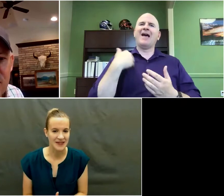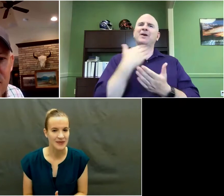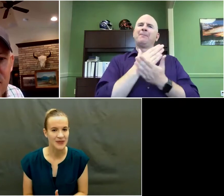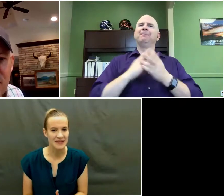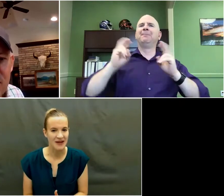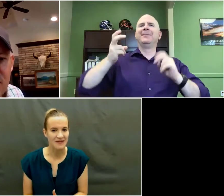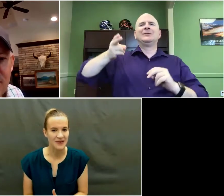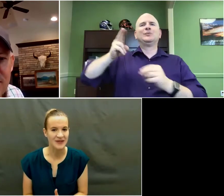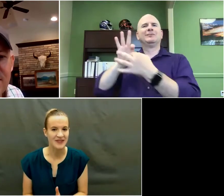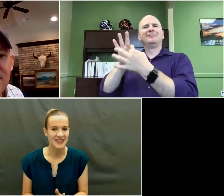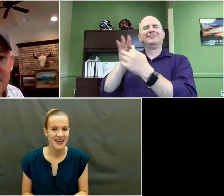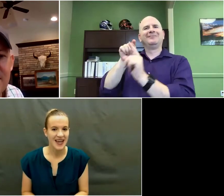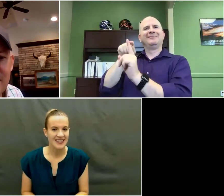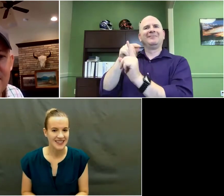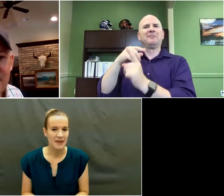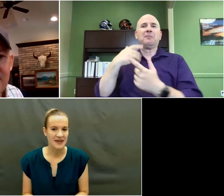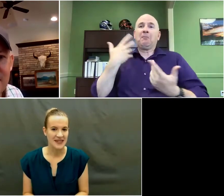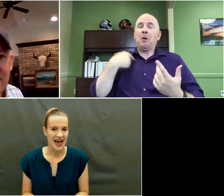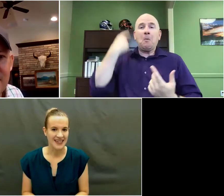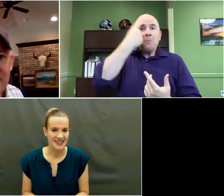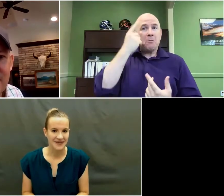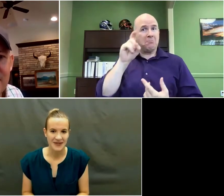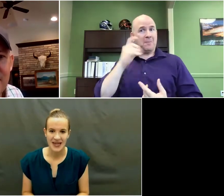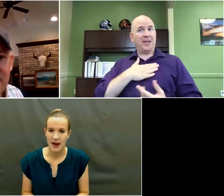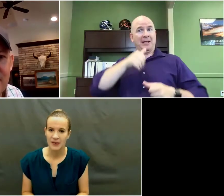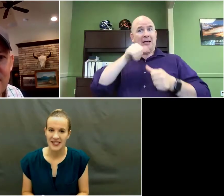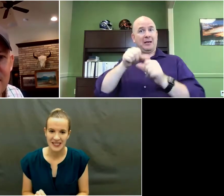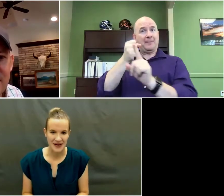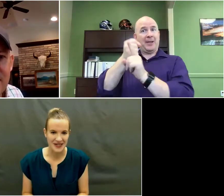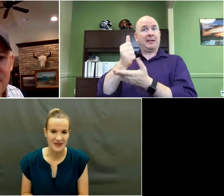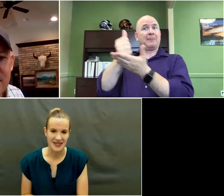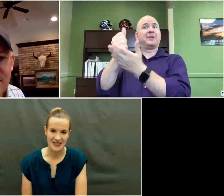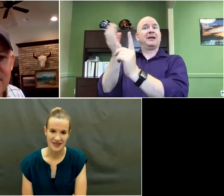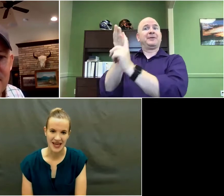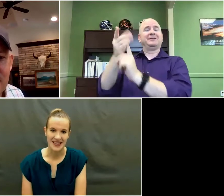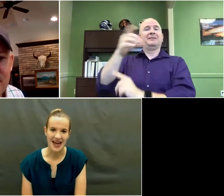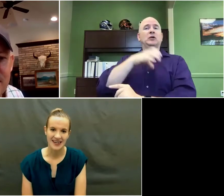was really my first step into that, the first time I really dipped my toes into something like that.